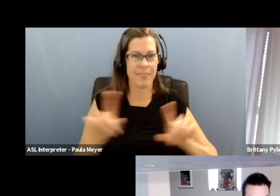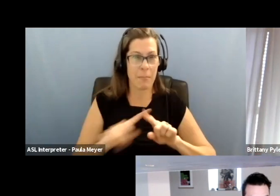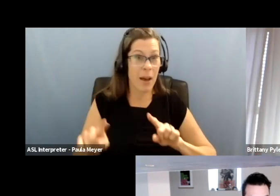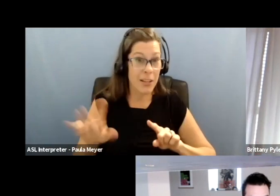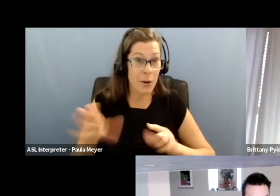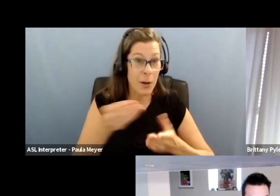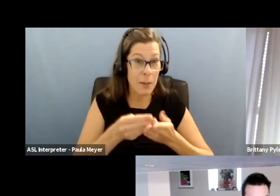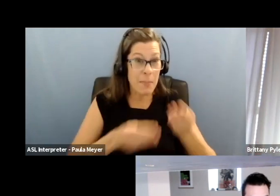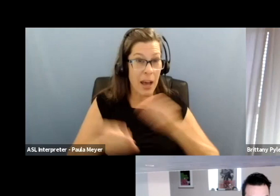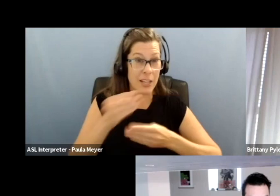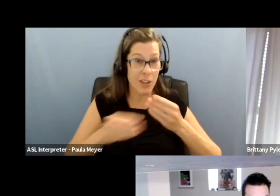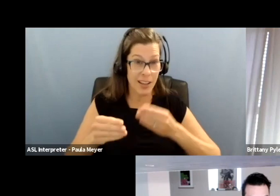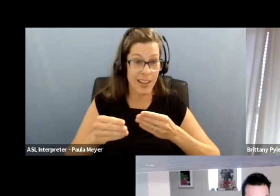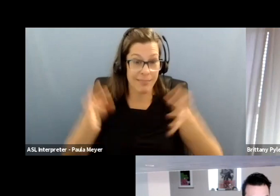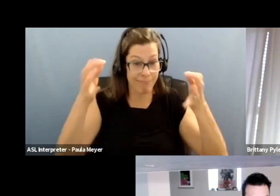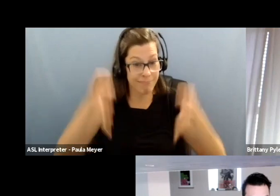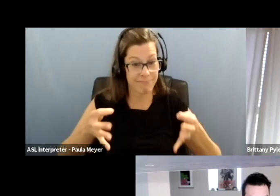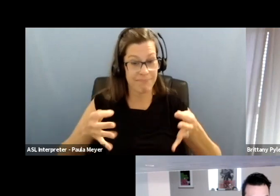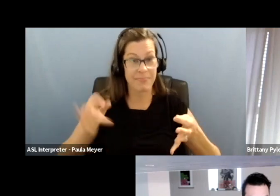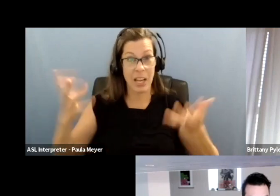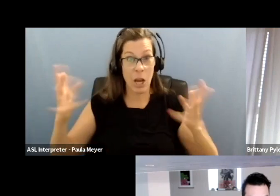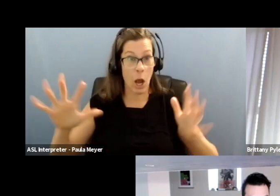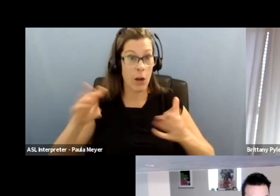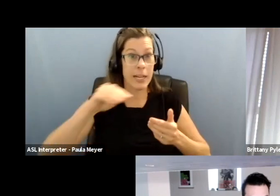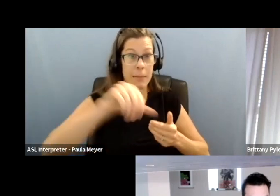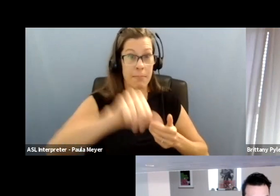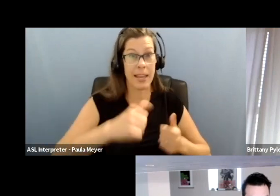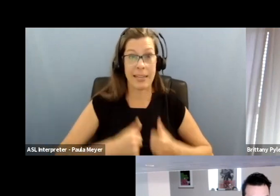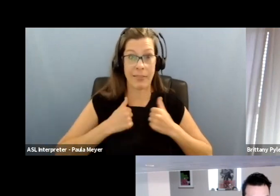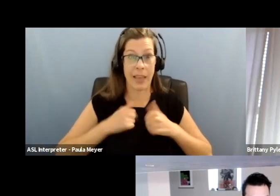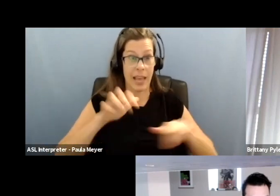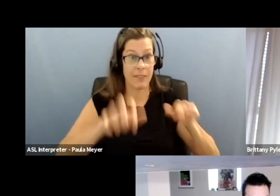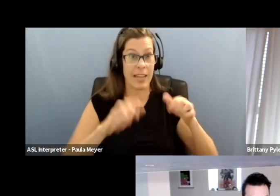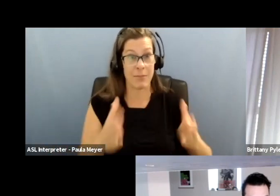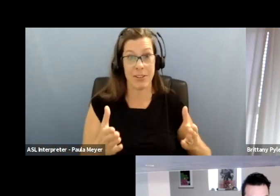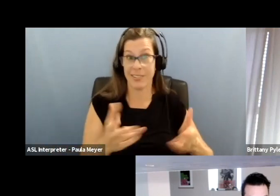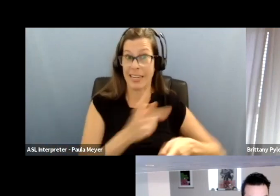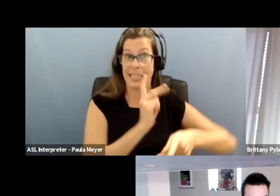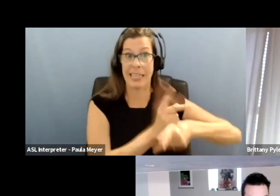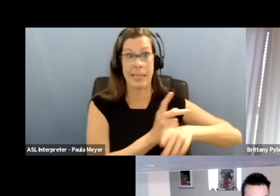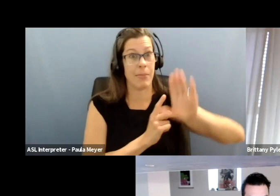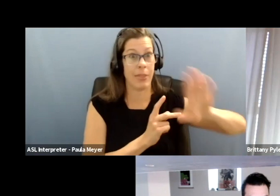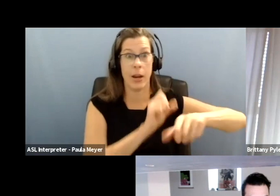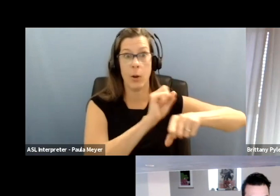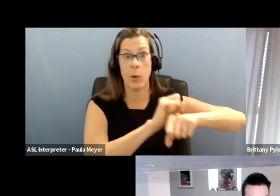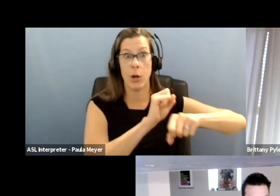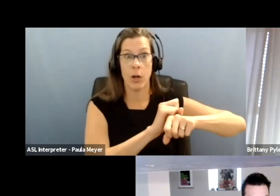And if you already paid for a live captioner, by all means, keep that work saved on the video.